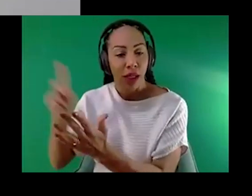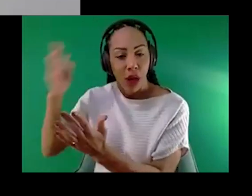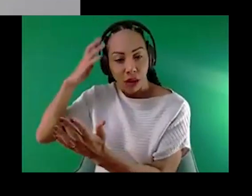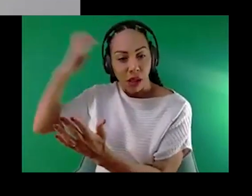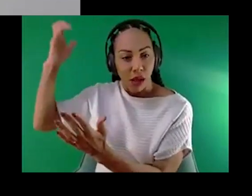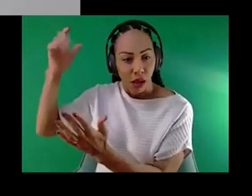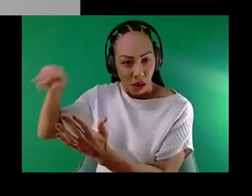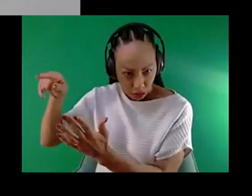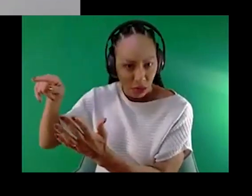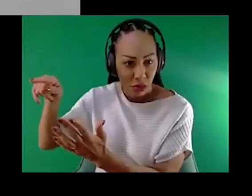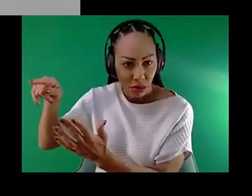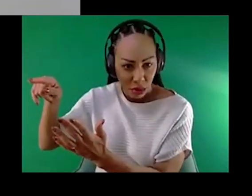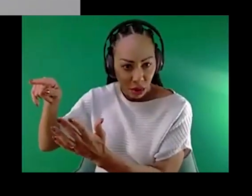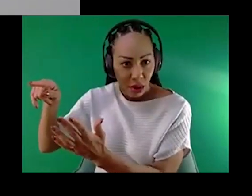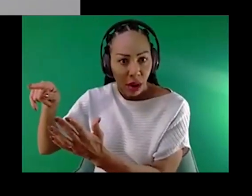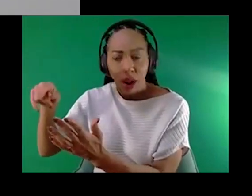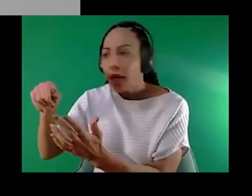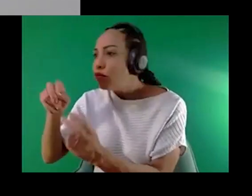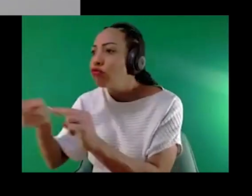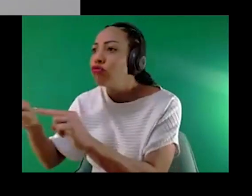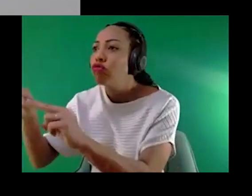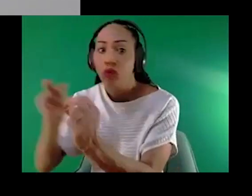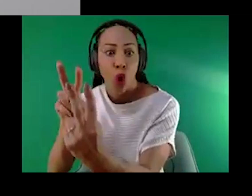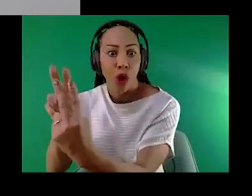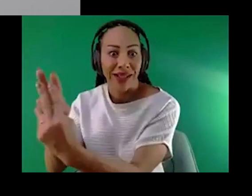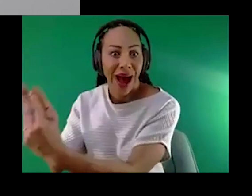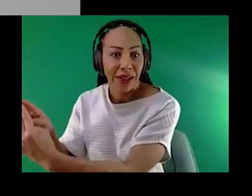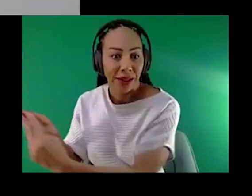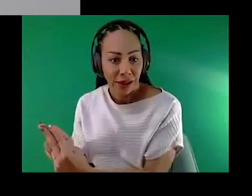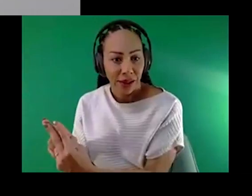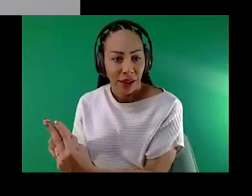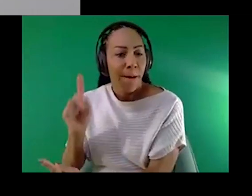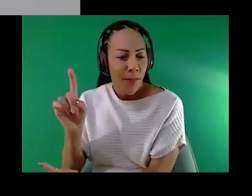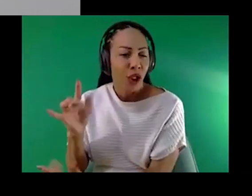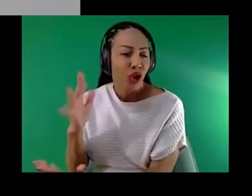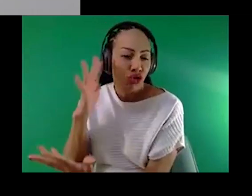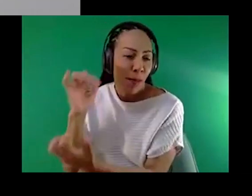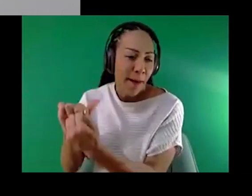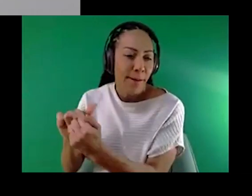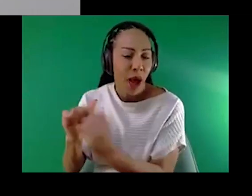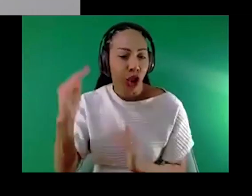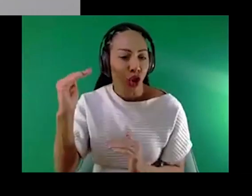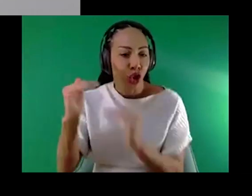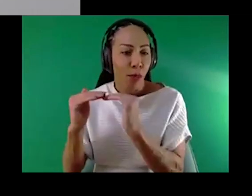that there is also much making uh work done within the framework of Stopgap but if you have contacts